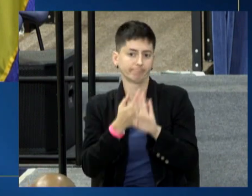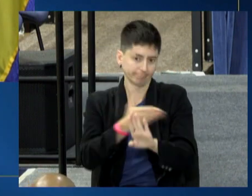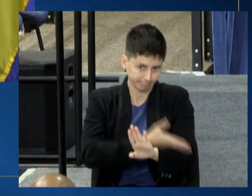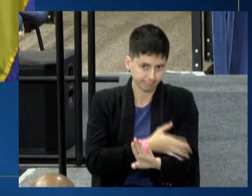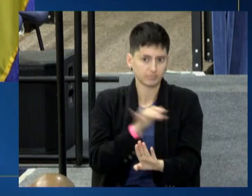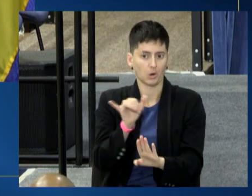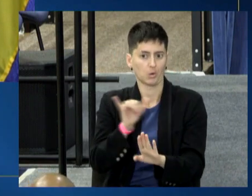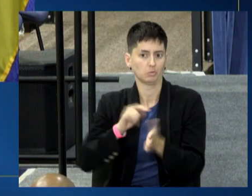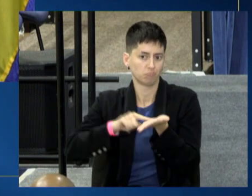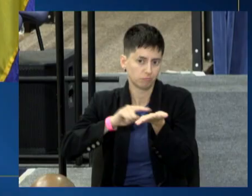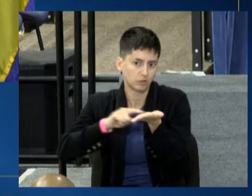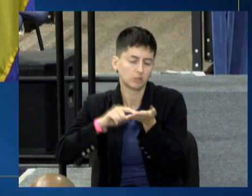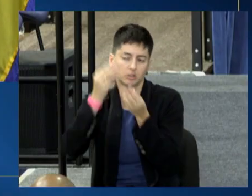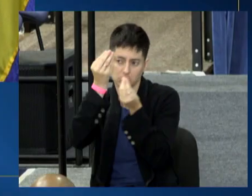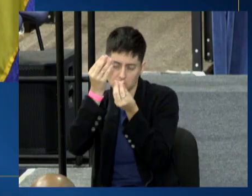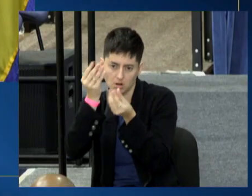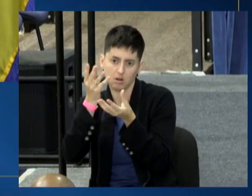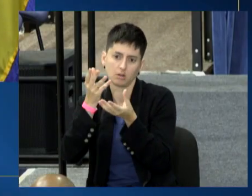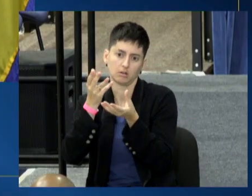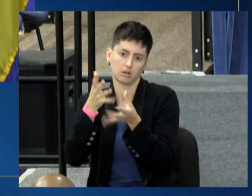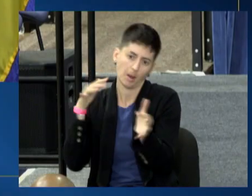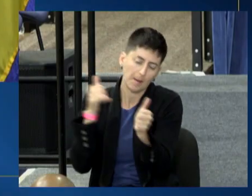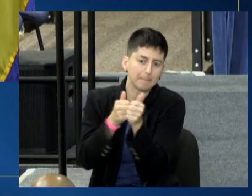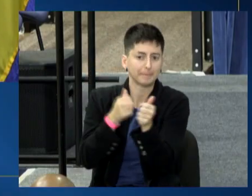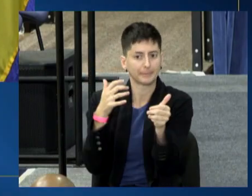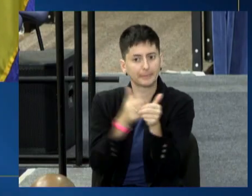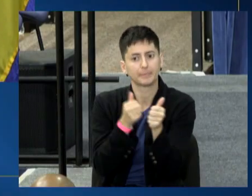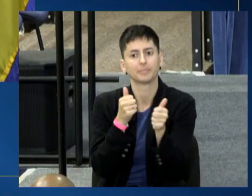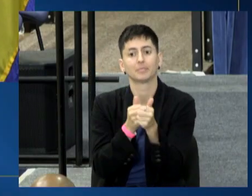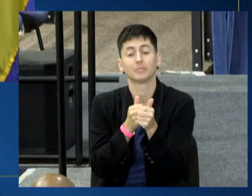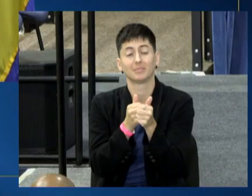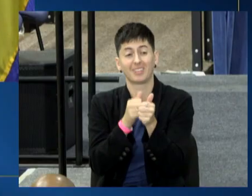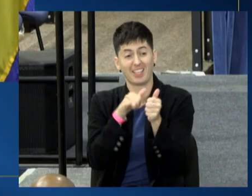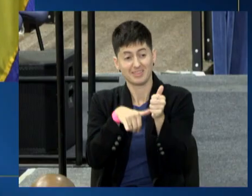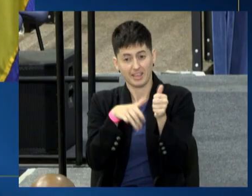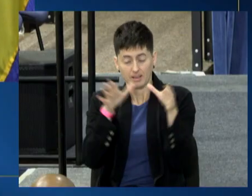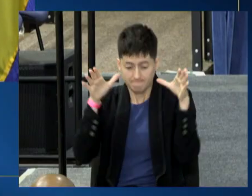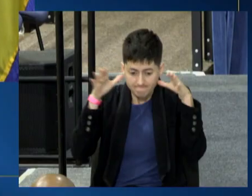data framework. This work will improve data integrity and increase scientific